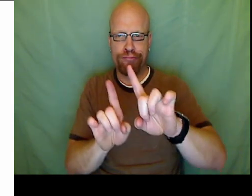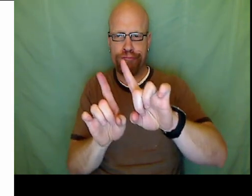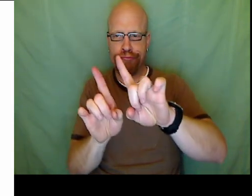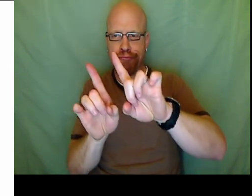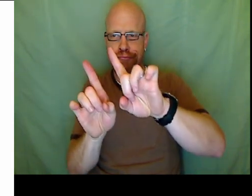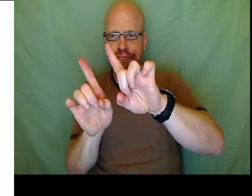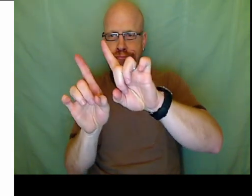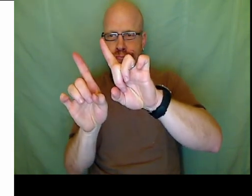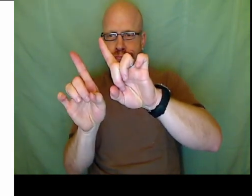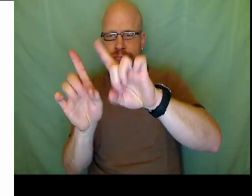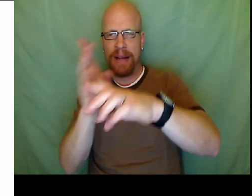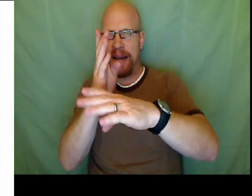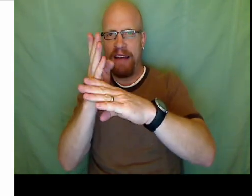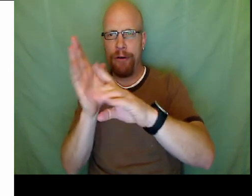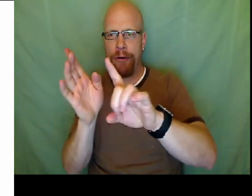the lines are parallel.